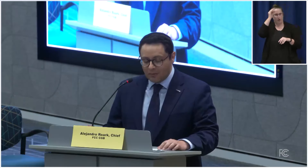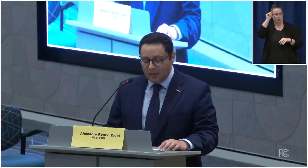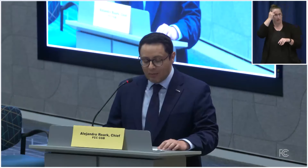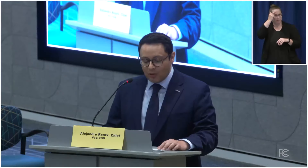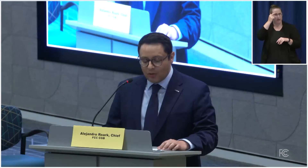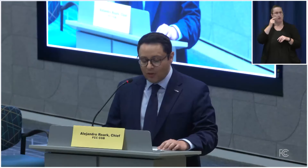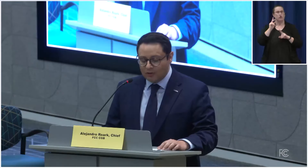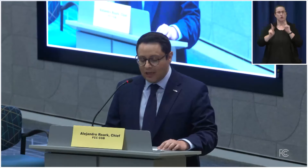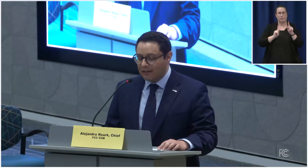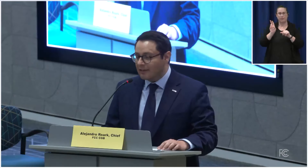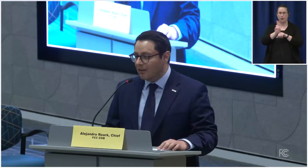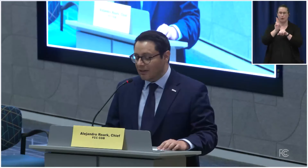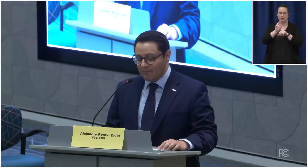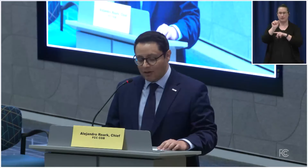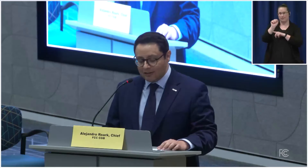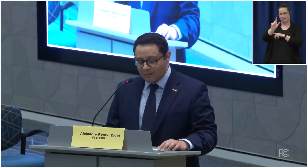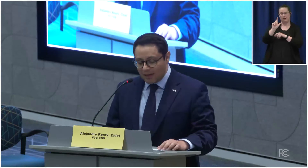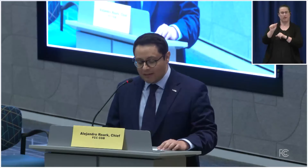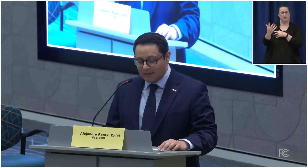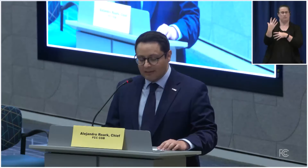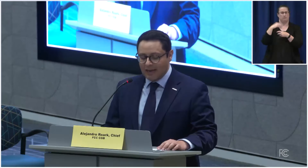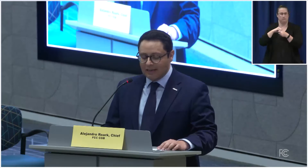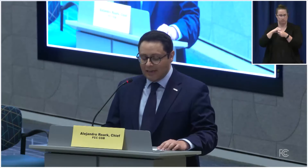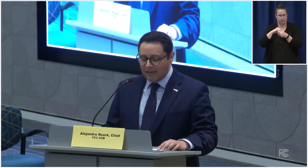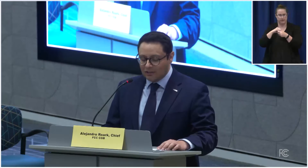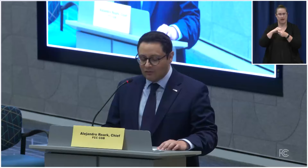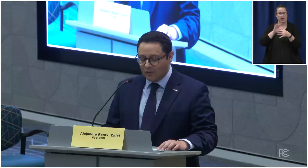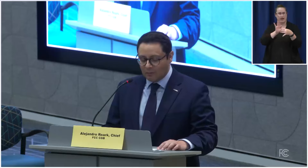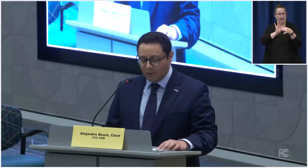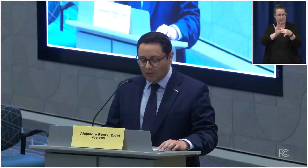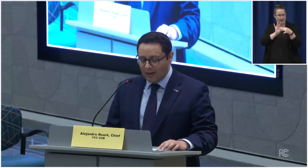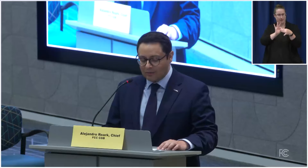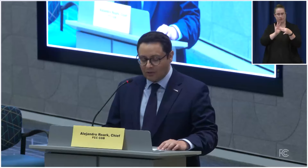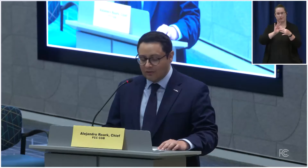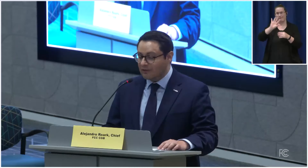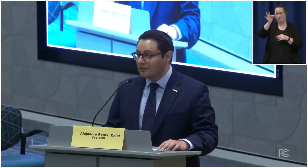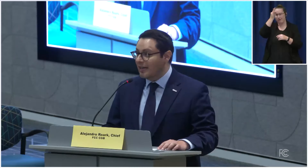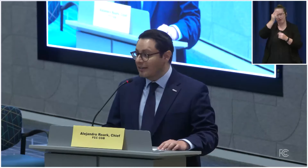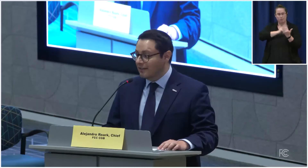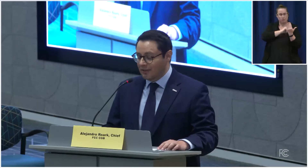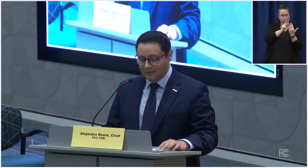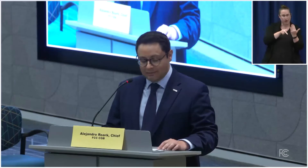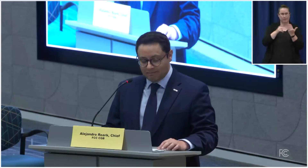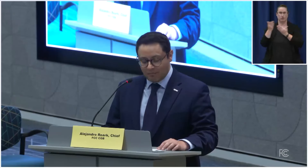LIKE DVC AND ENSURE THAT WE ARE COLLABORATING ACROSS THE FEDERAL GOVERNMENT SO THAT PEOPLE WHO USE ASL CAN PARTICIPATE AND ENGAGE IN